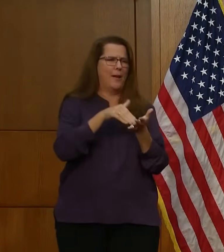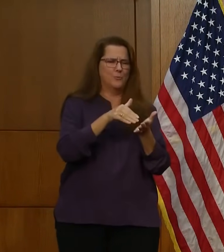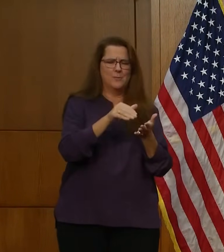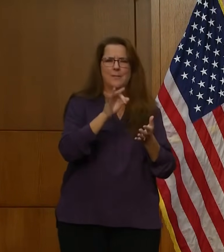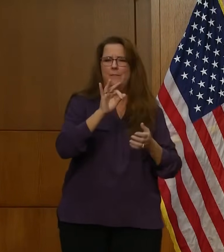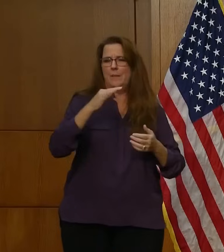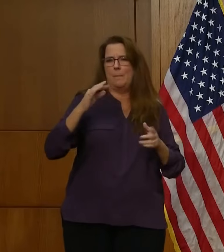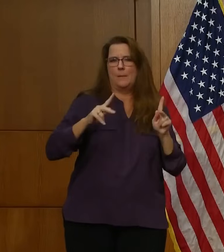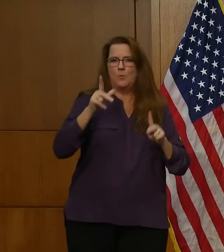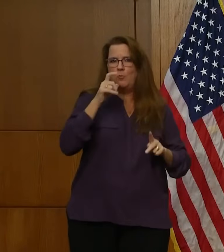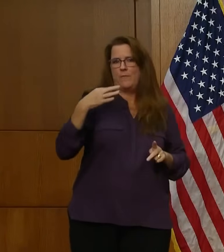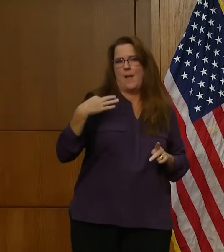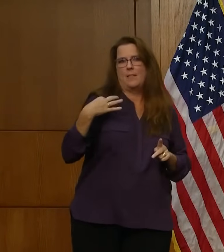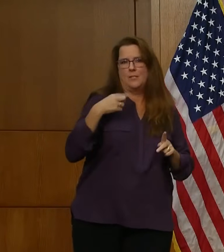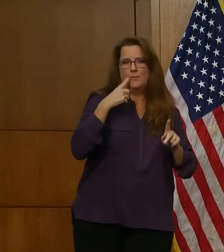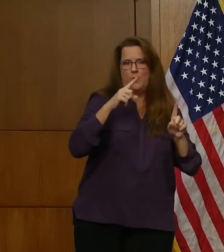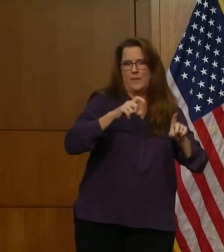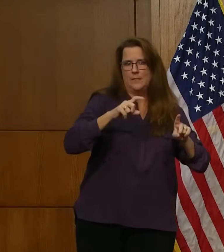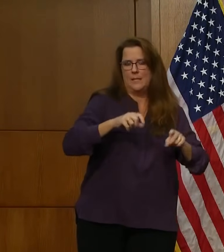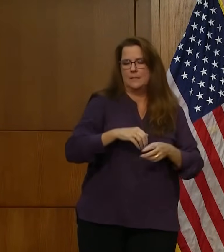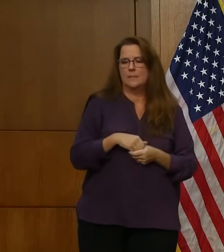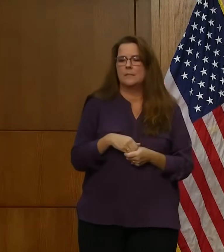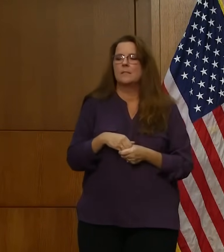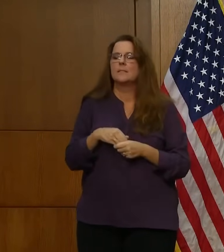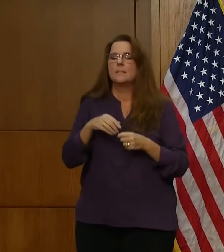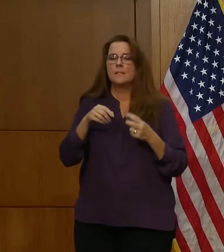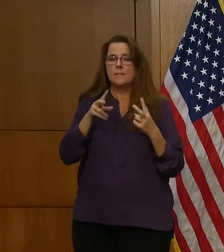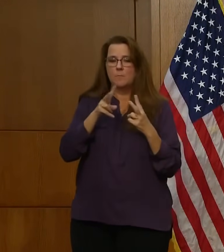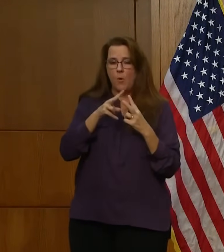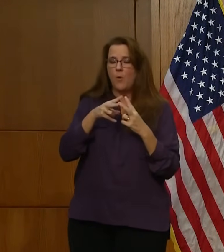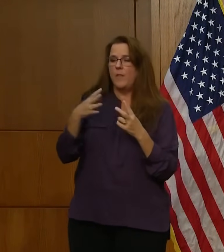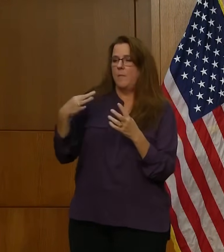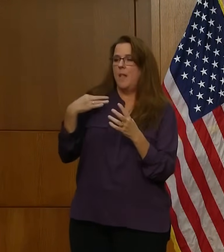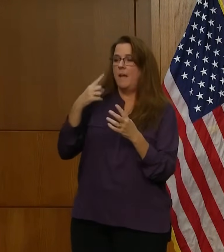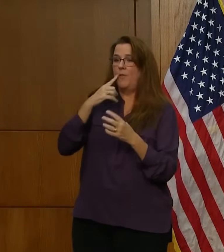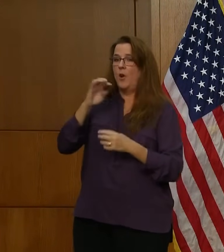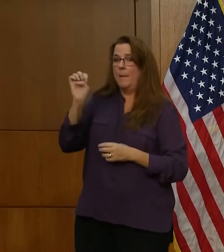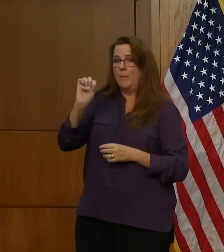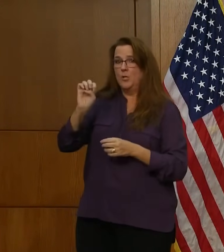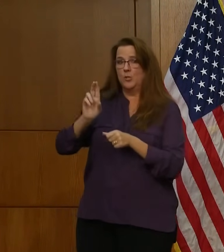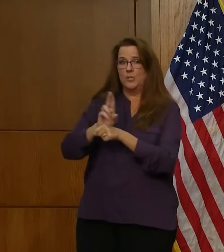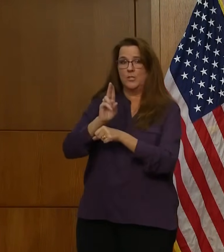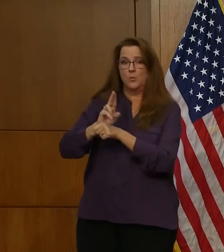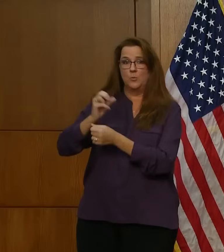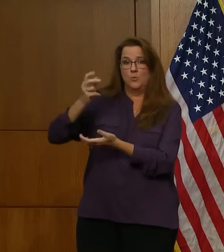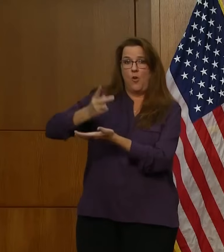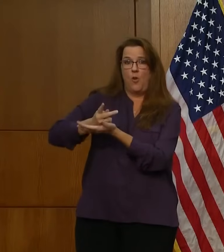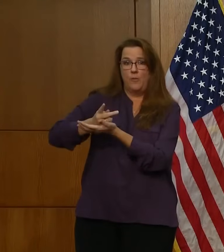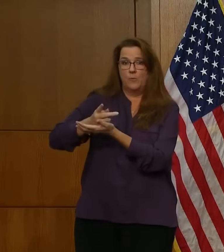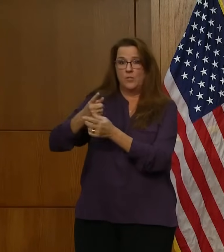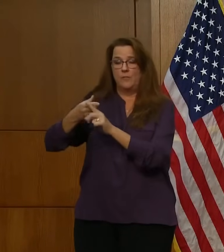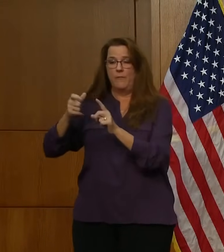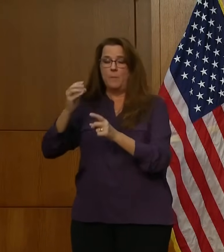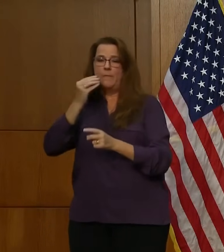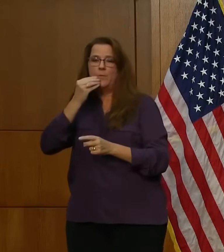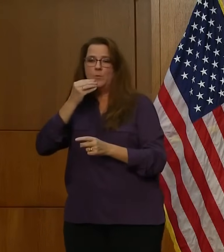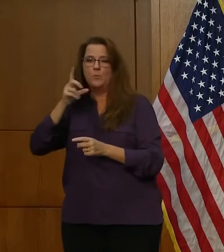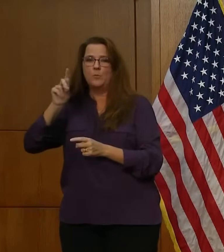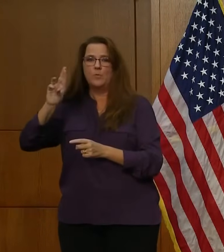EFFECTIVE IN LARGE SCALE TESTS WITH THOUSANDS OF VOLUNTEERS. BOTH FIVE GRAND MADONNA HAVE